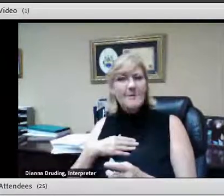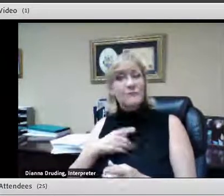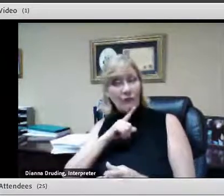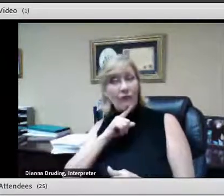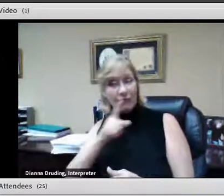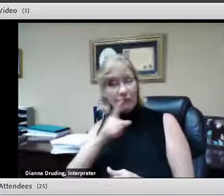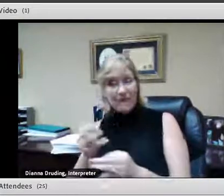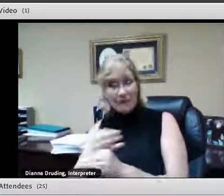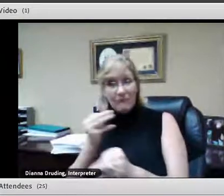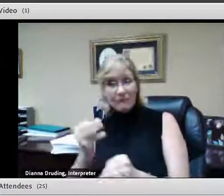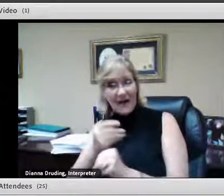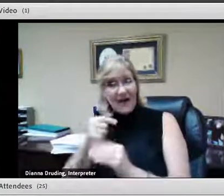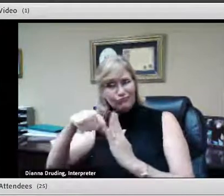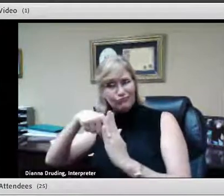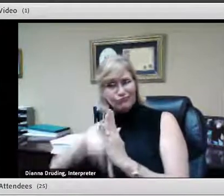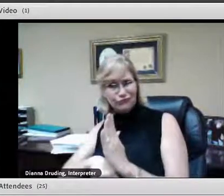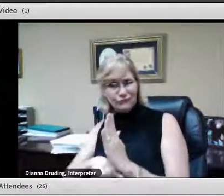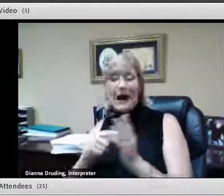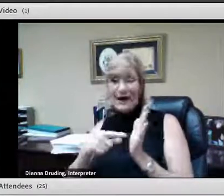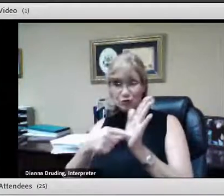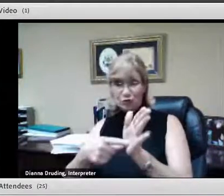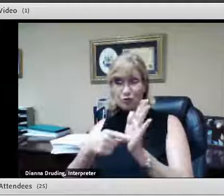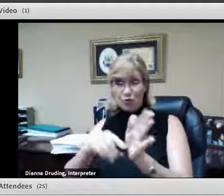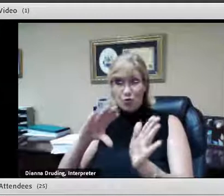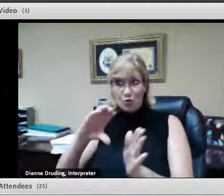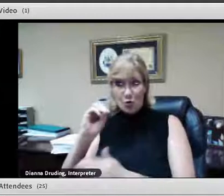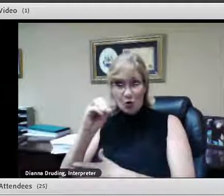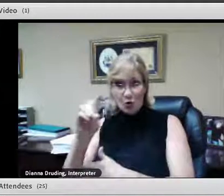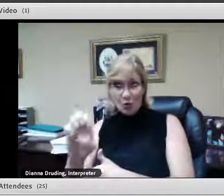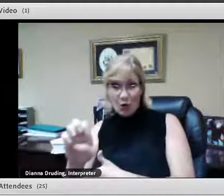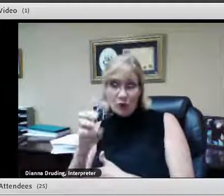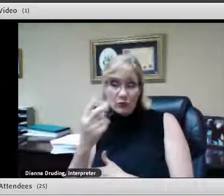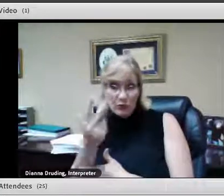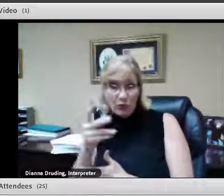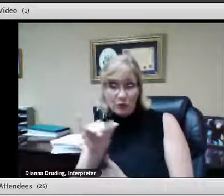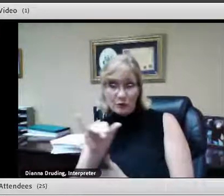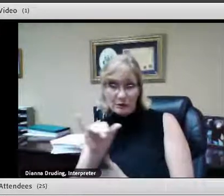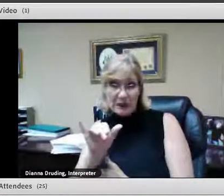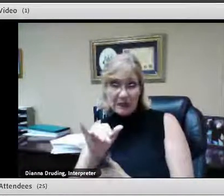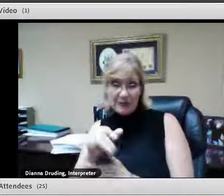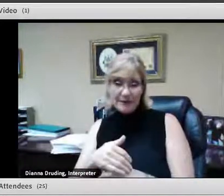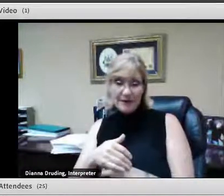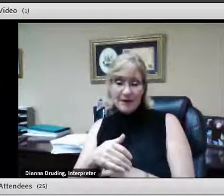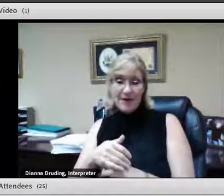and I'll show you an example of what the code looked like. We've all improved here.